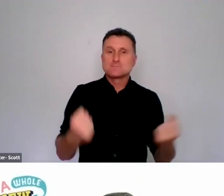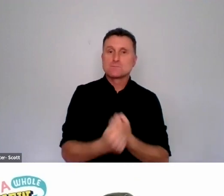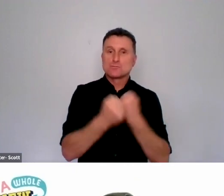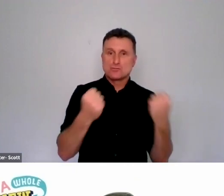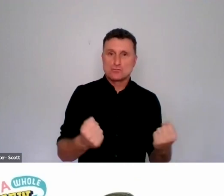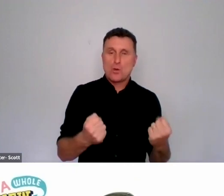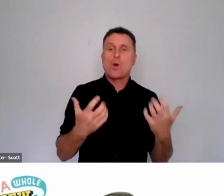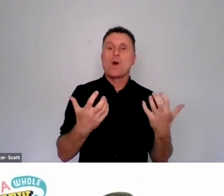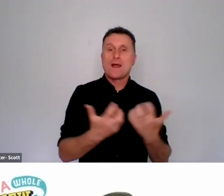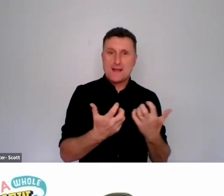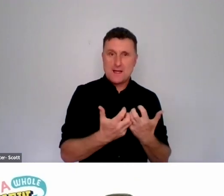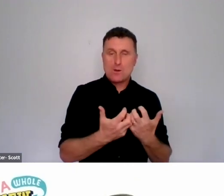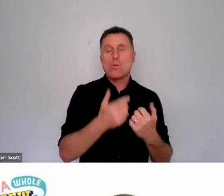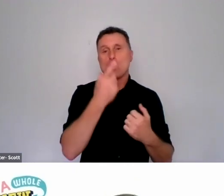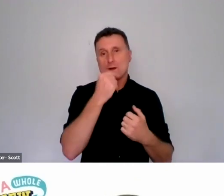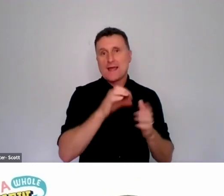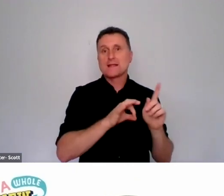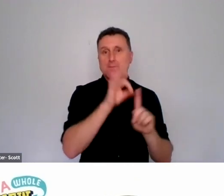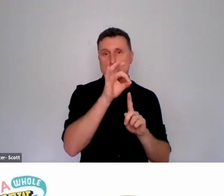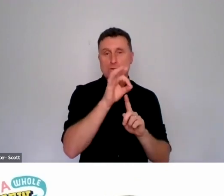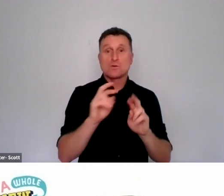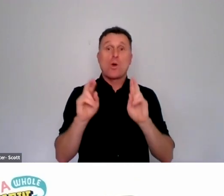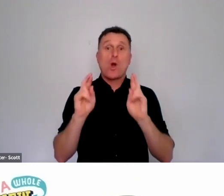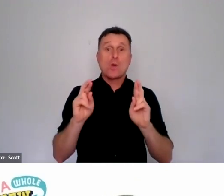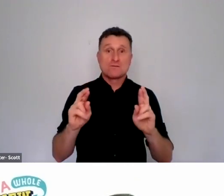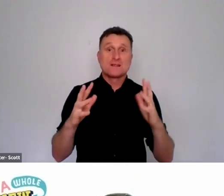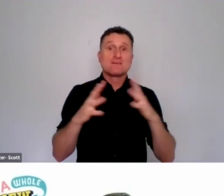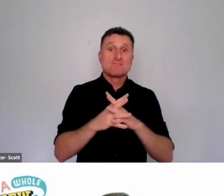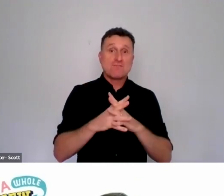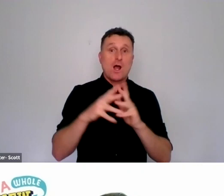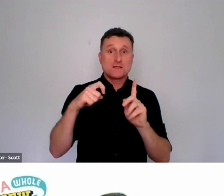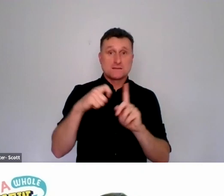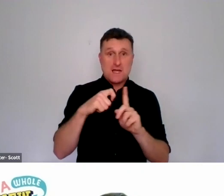So ultimately Whaikaha will have a role in talking